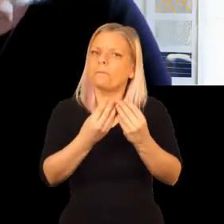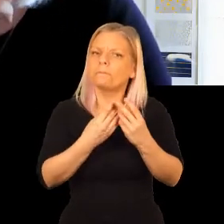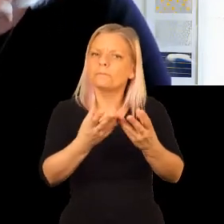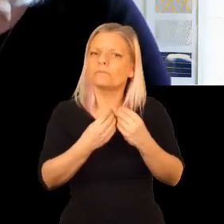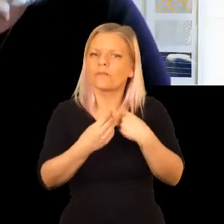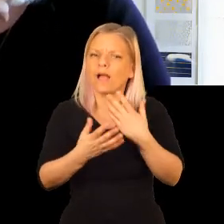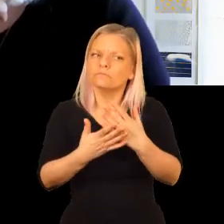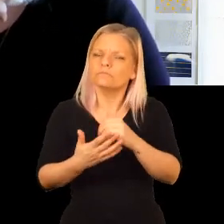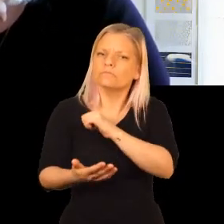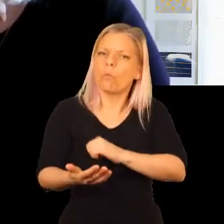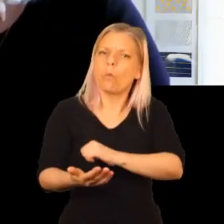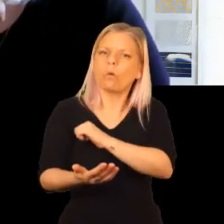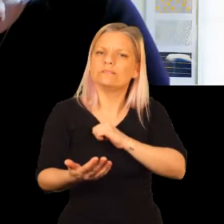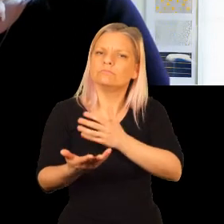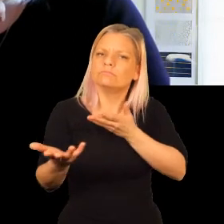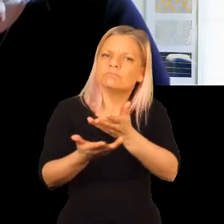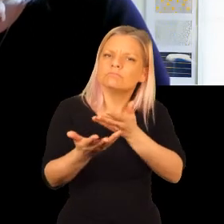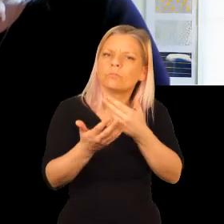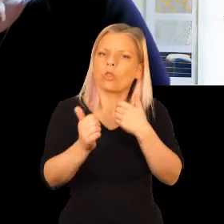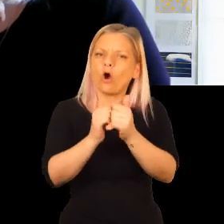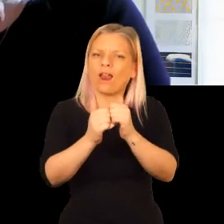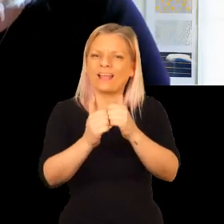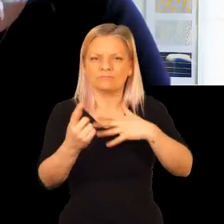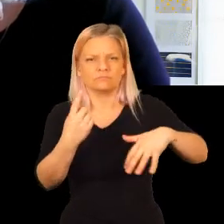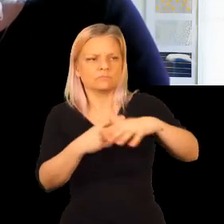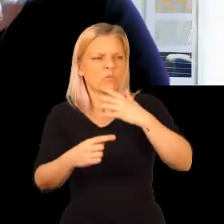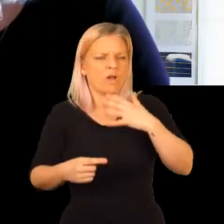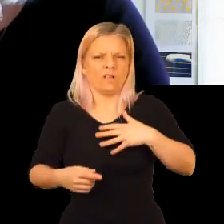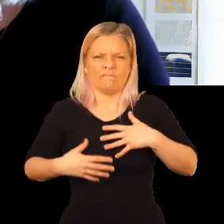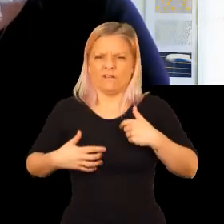from has been helpful like i've been able to have really honest conversations with colleagues around